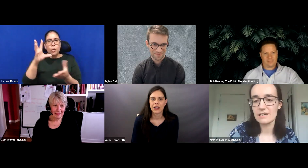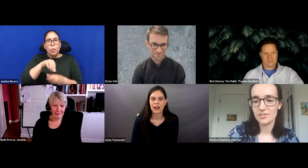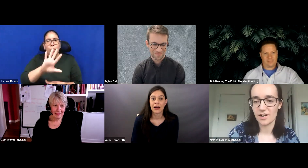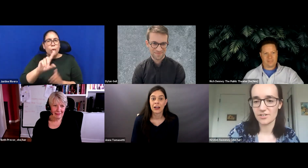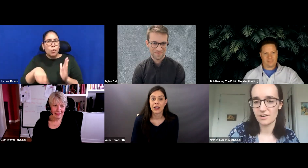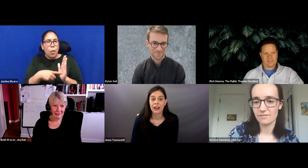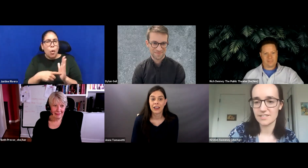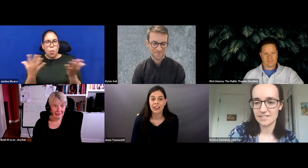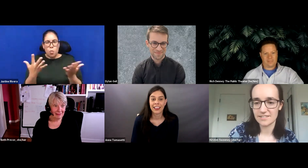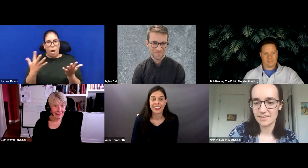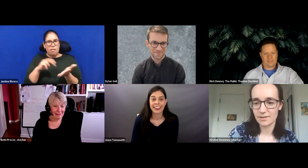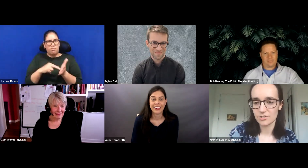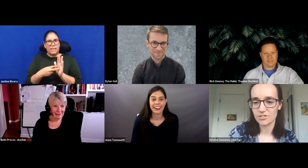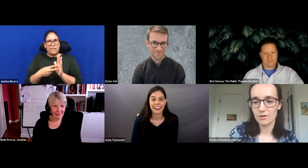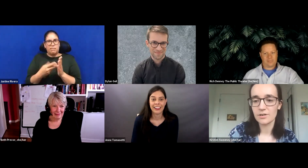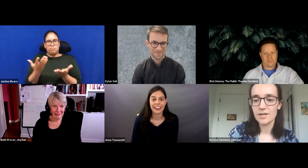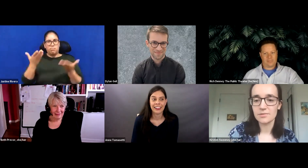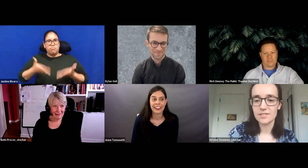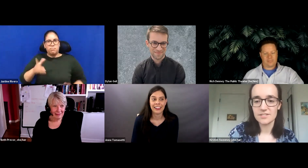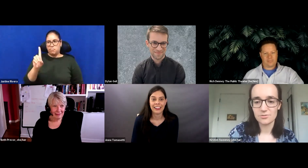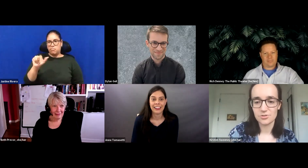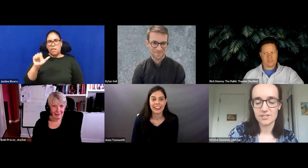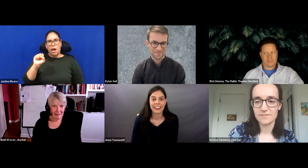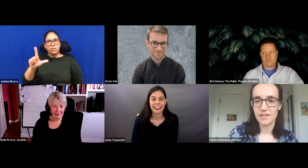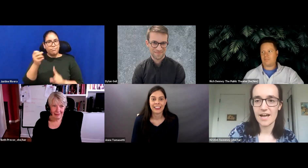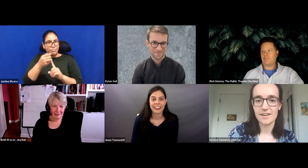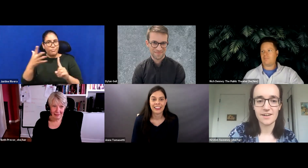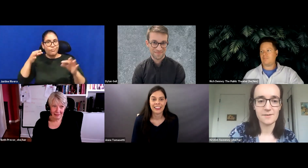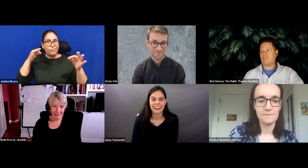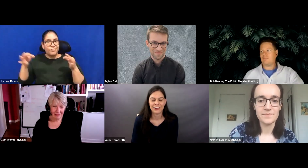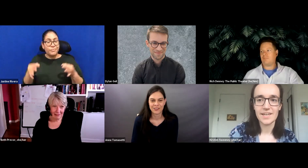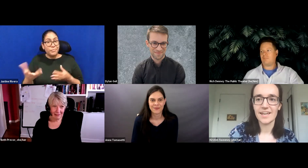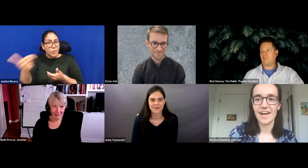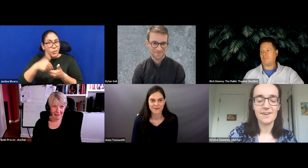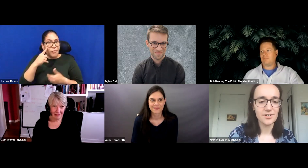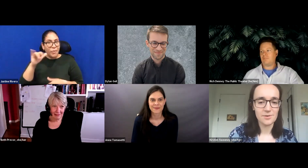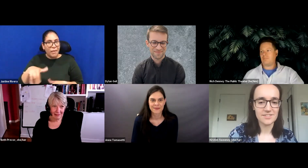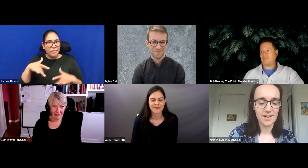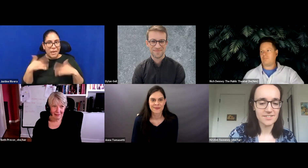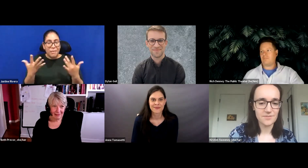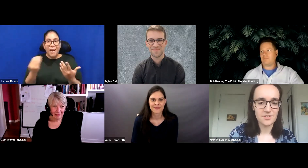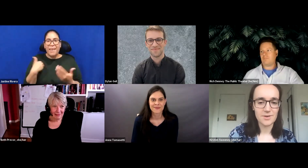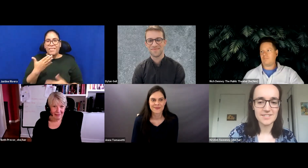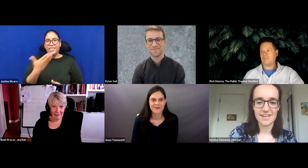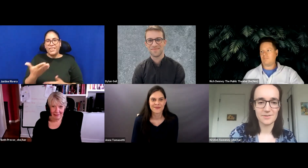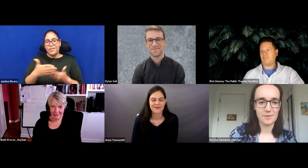be a Director of Artistic Sign Language. So please do join us for that. And have a good rest of your Wednesday ever